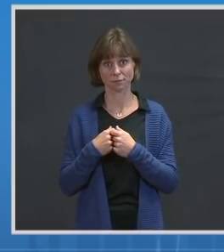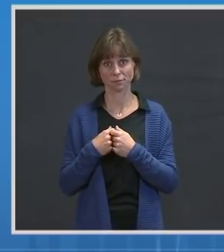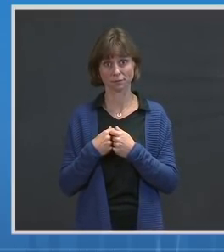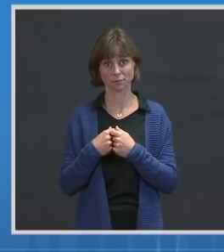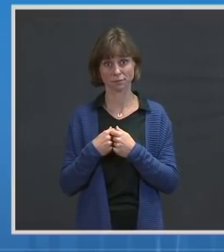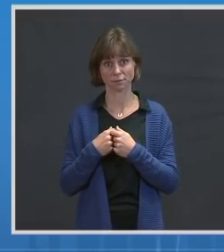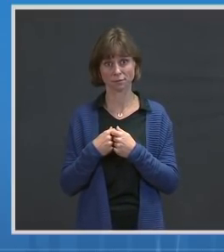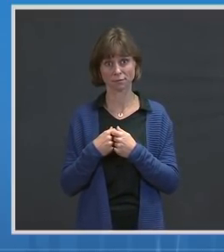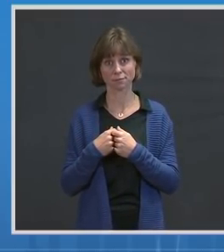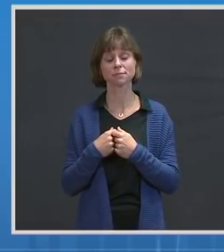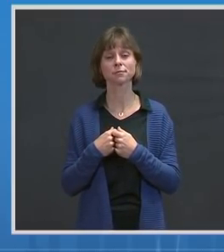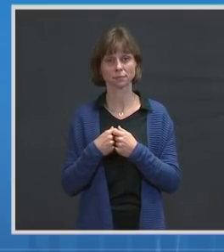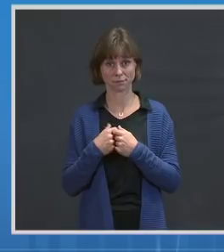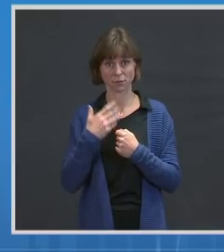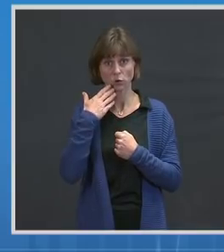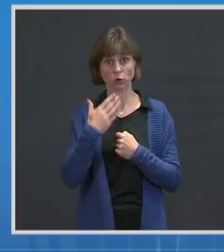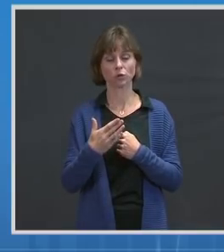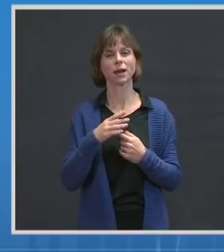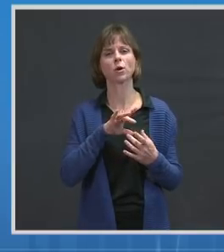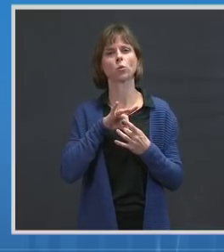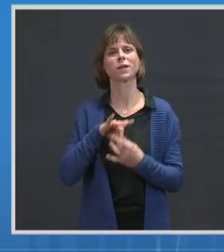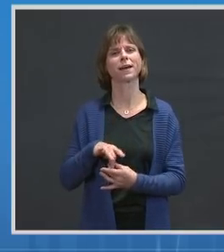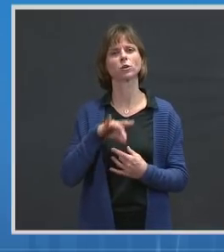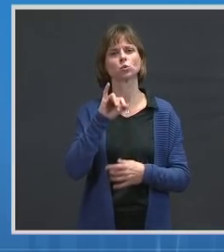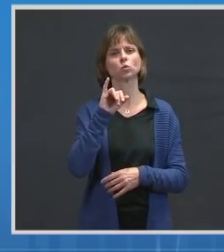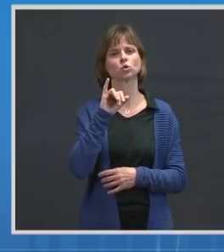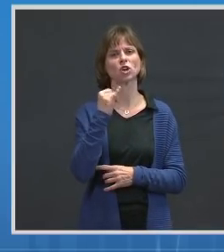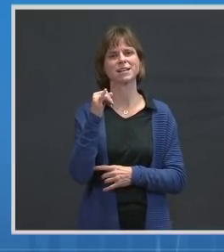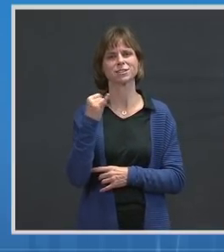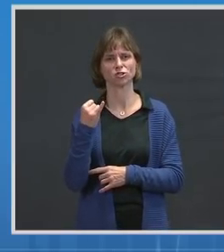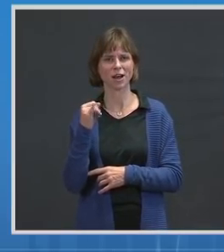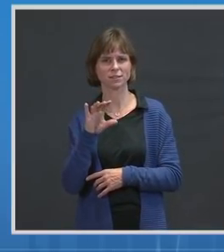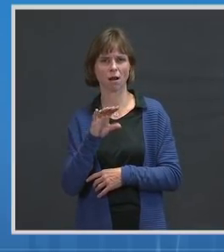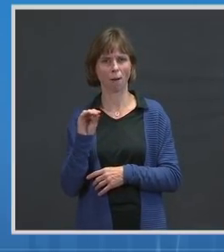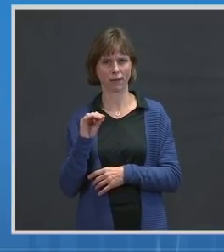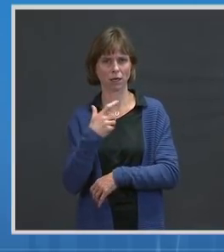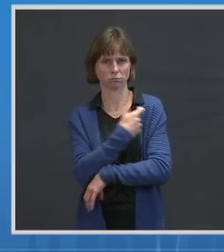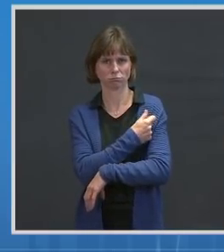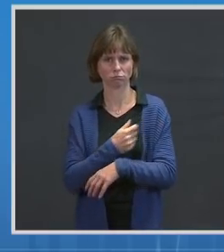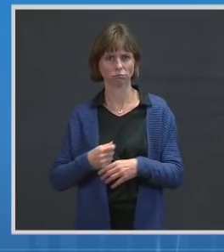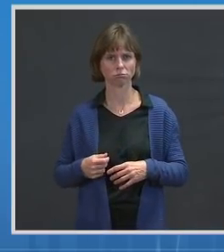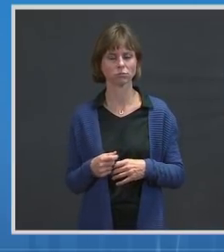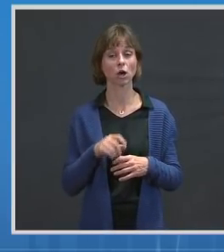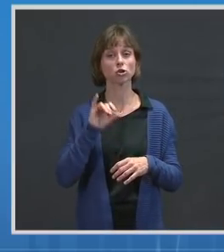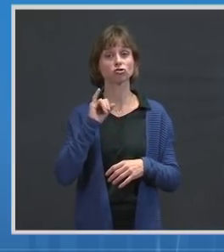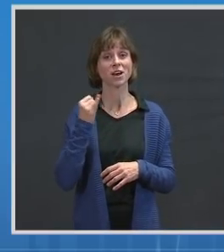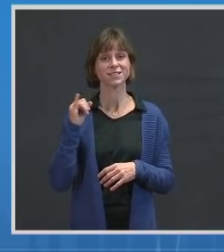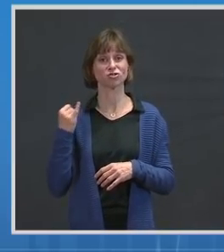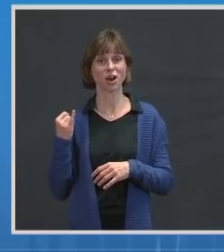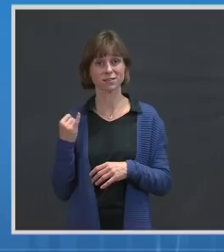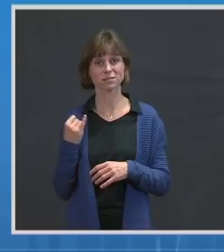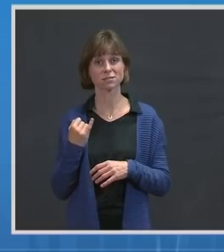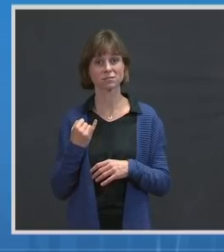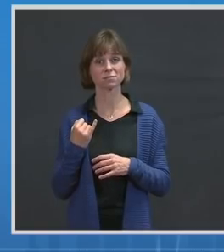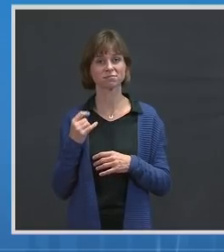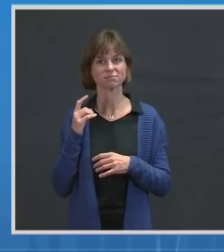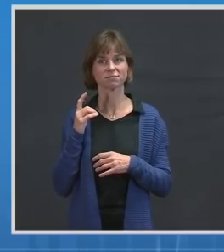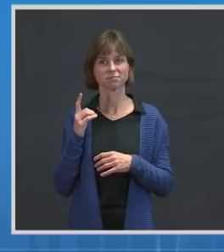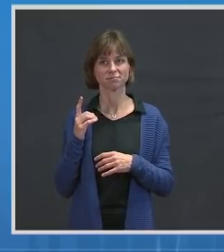Mr. Zients: Good. On Johnson & Johnson, I want to start by saying that, you know, Johnson & Johnson is at the FDA for evaluation